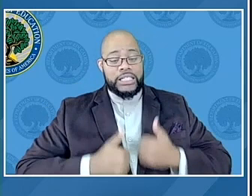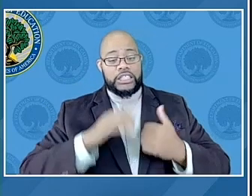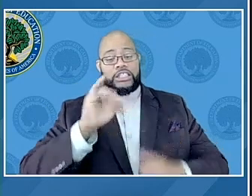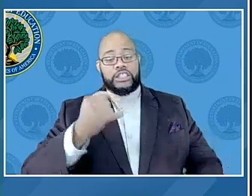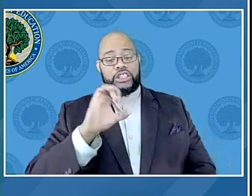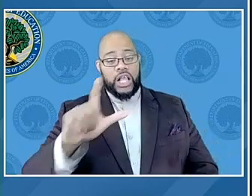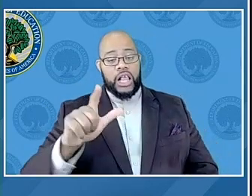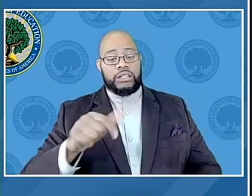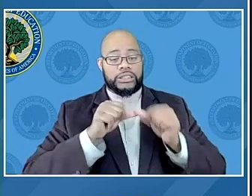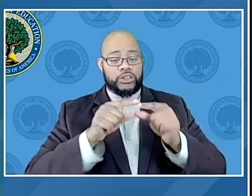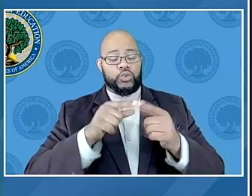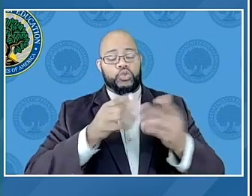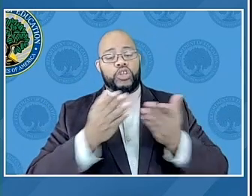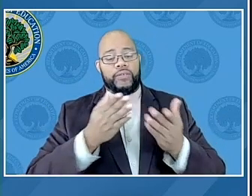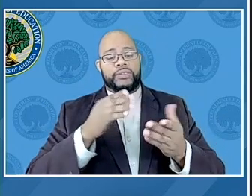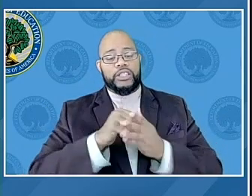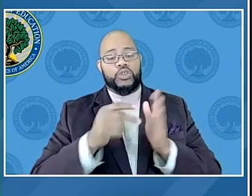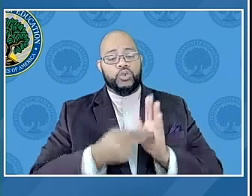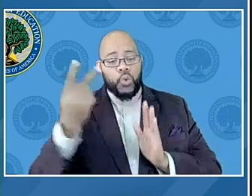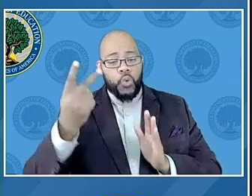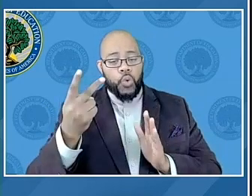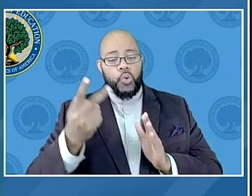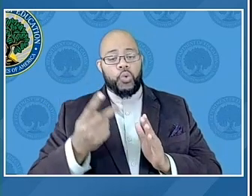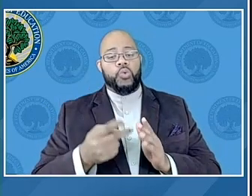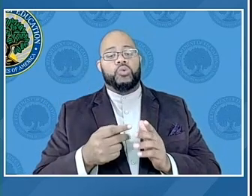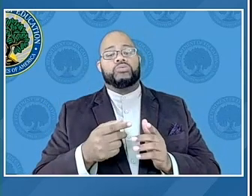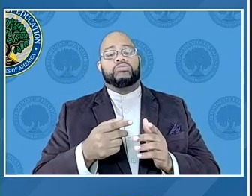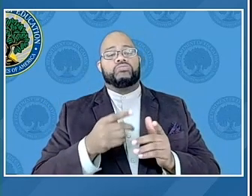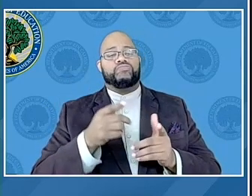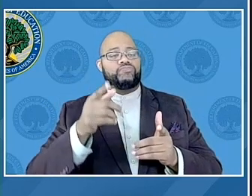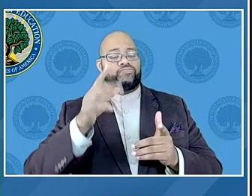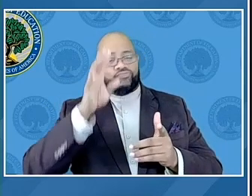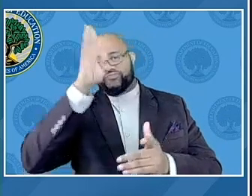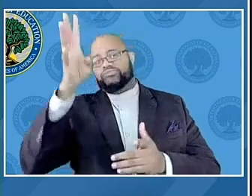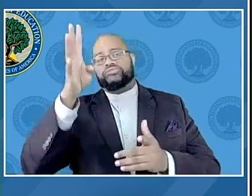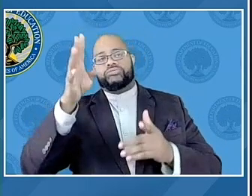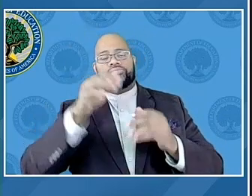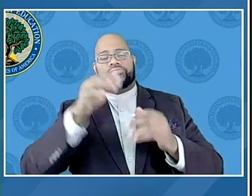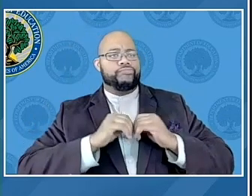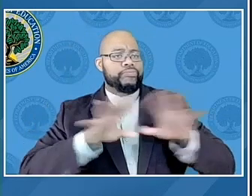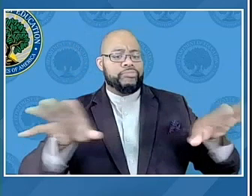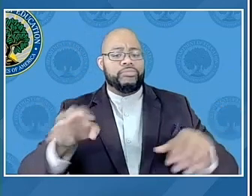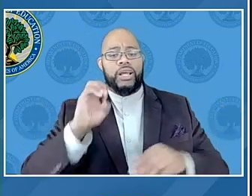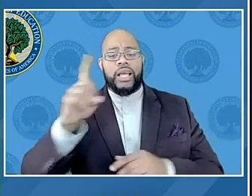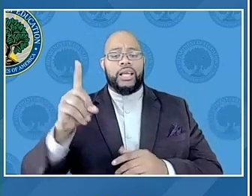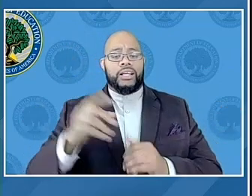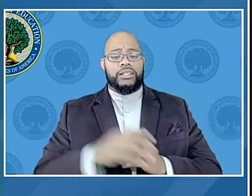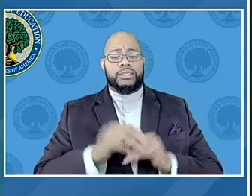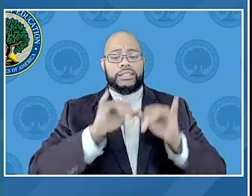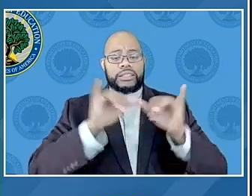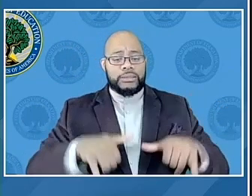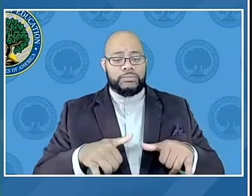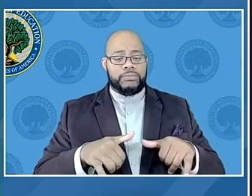serviced in dual deregulated and discriminatory landscape. The Department has had systematic- has- the Department has systematically